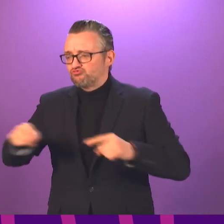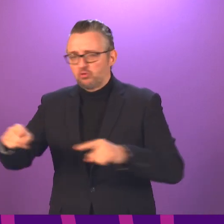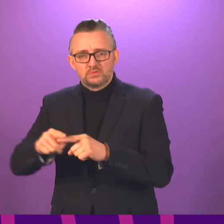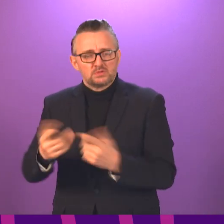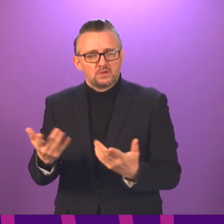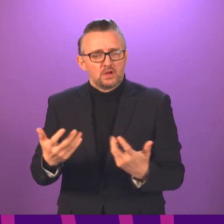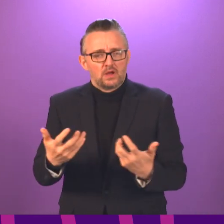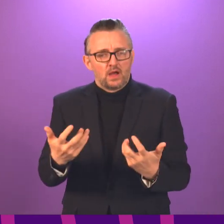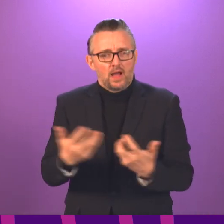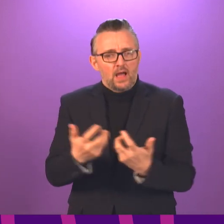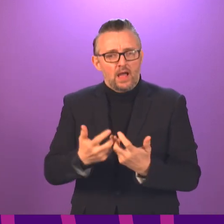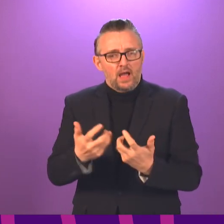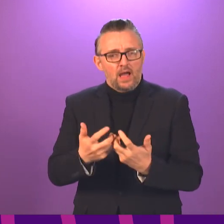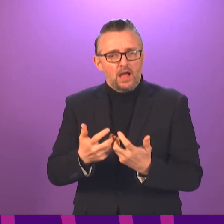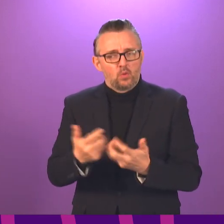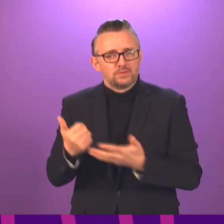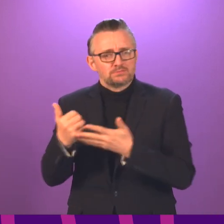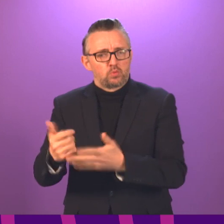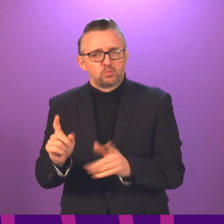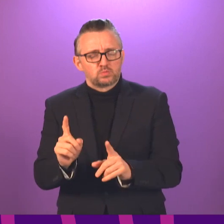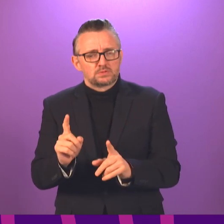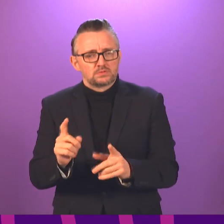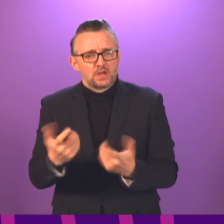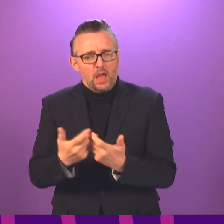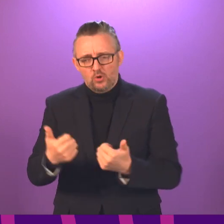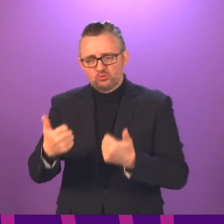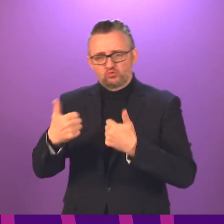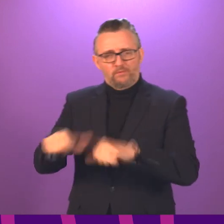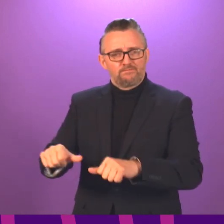that have been created, what support and solutions will be made available for them?